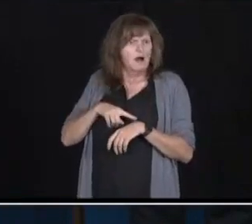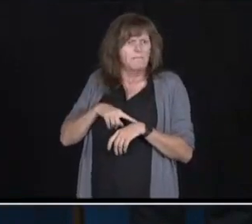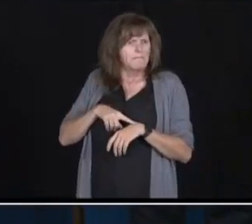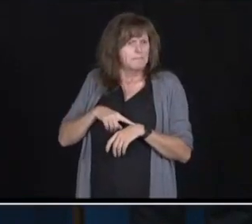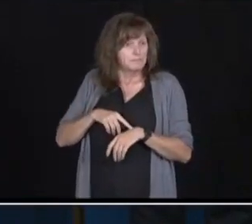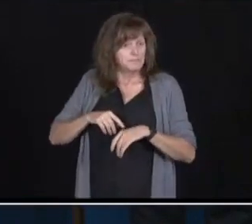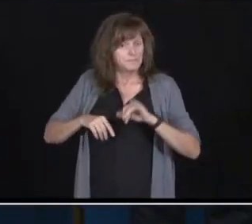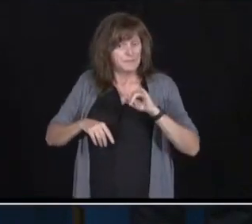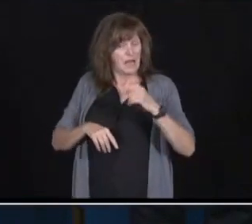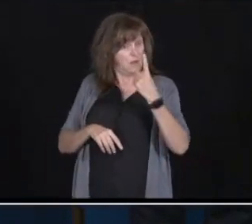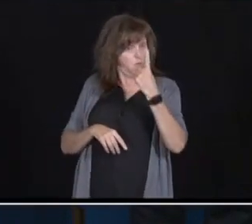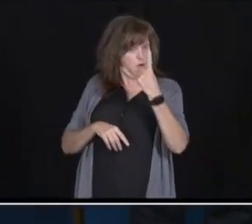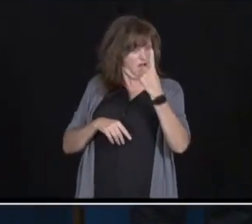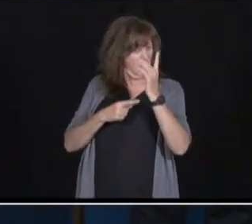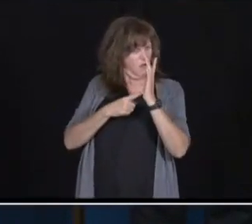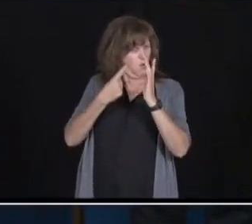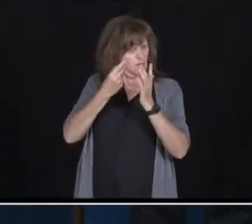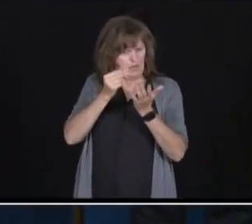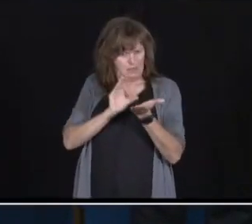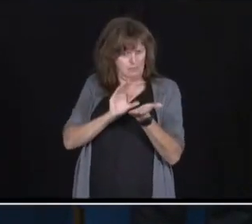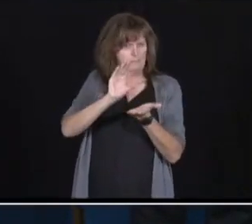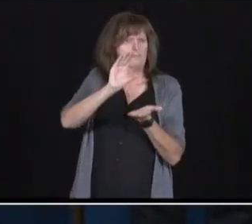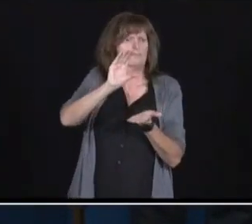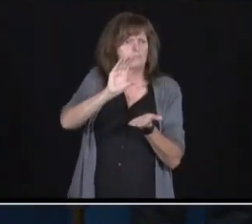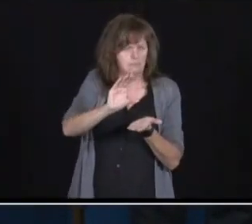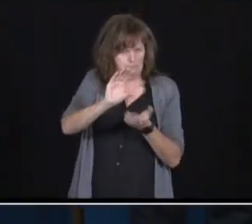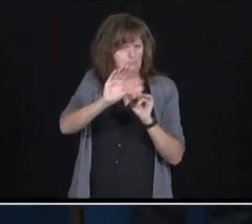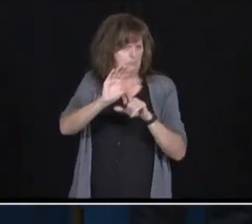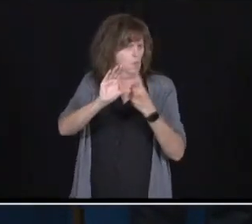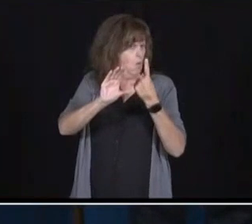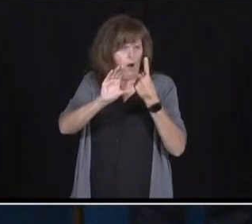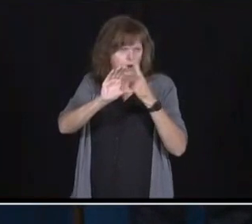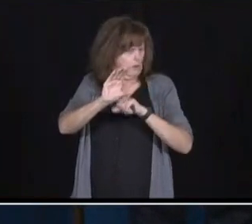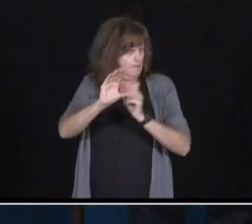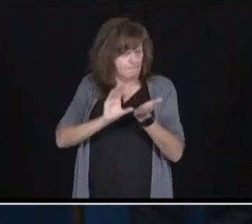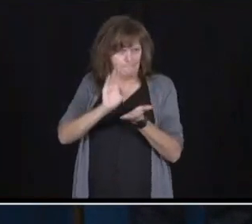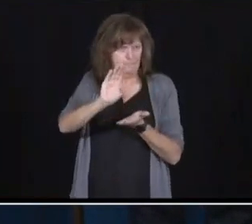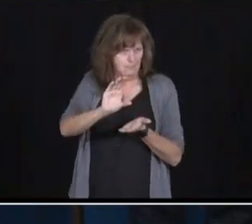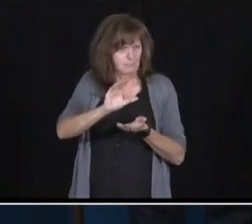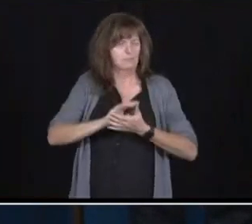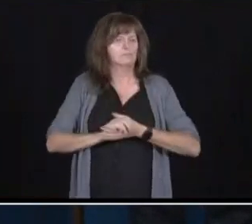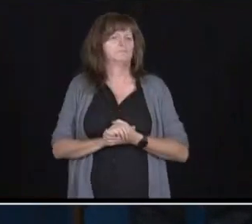Temporary one time to respond to externality one-time city century pandemic. But we do